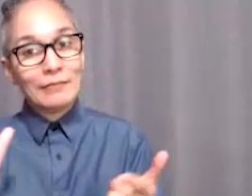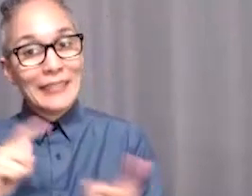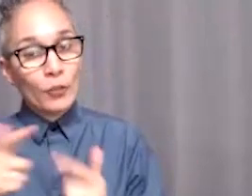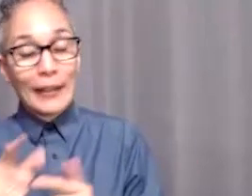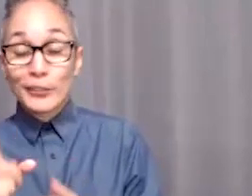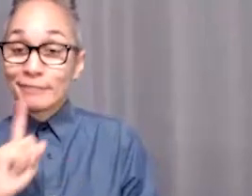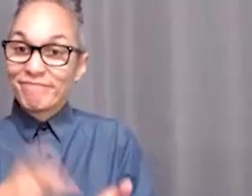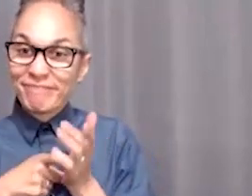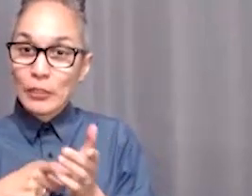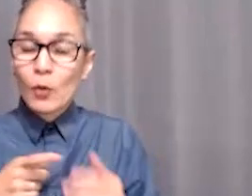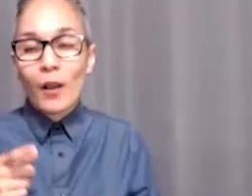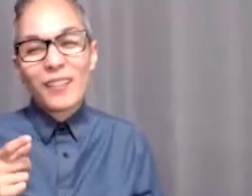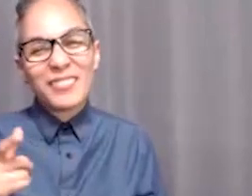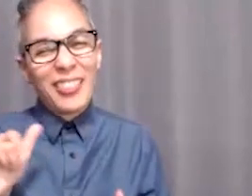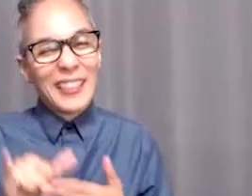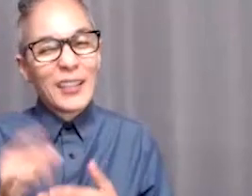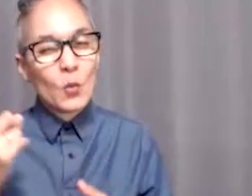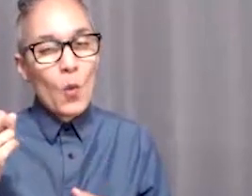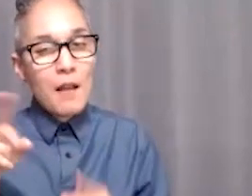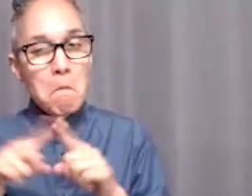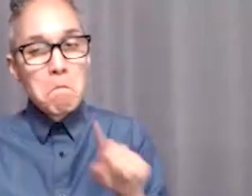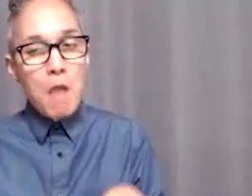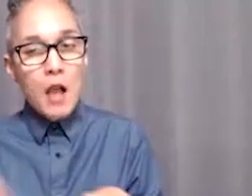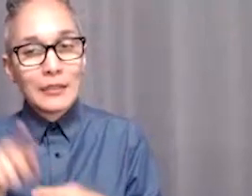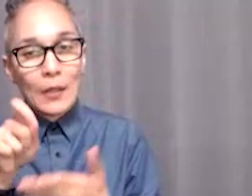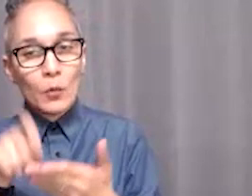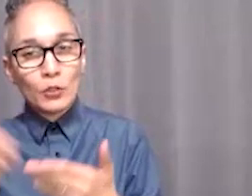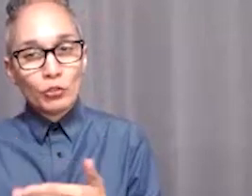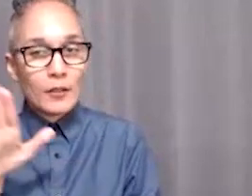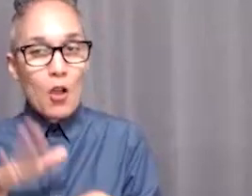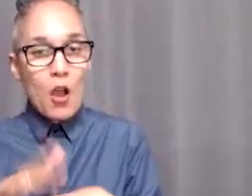because that is one of the boxes that is checked in CurrIQūnet.